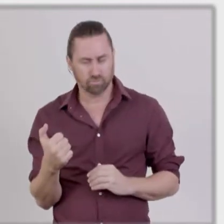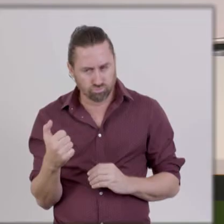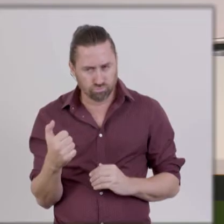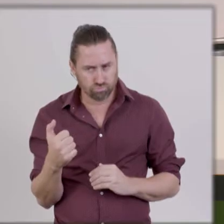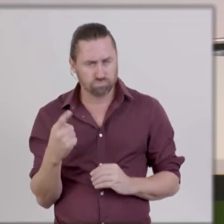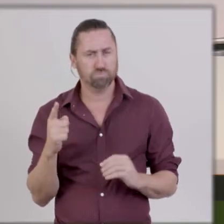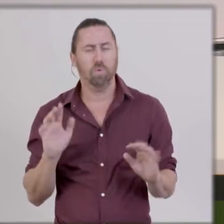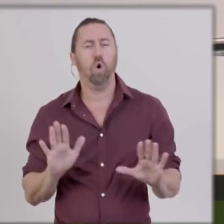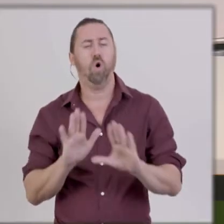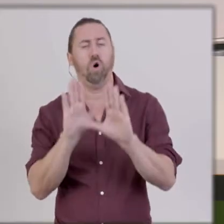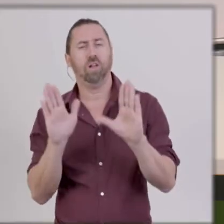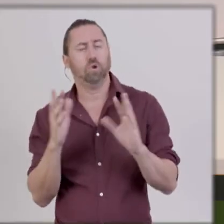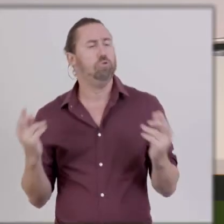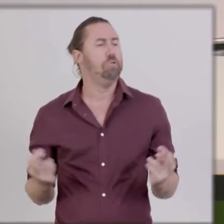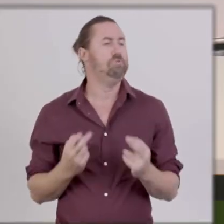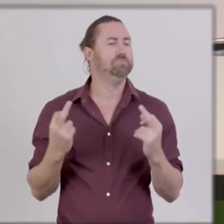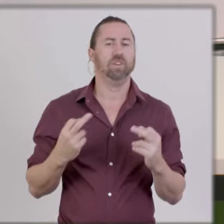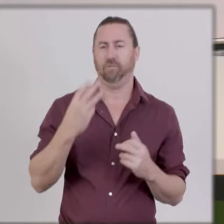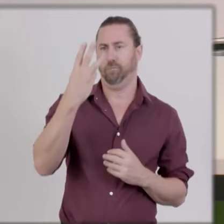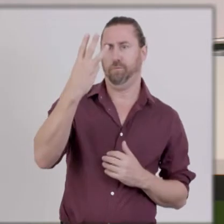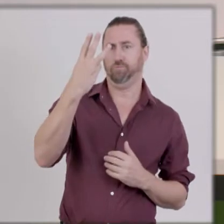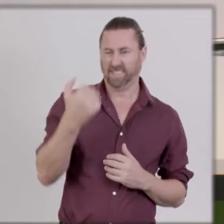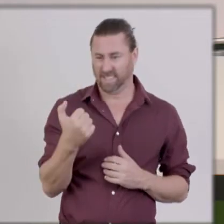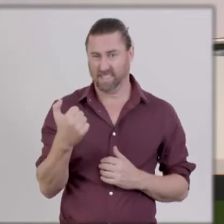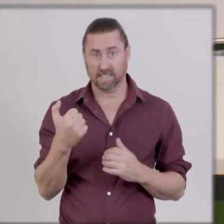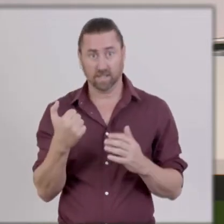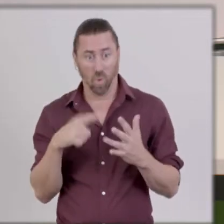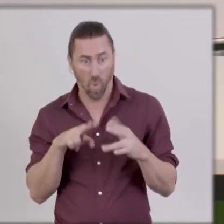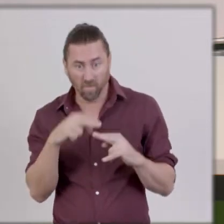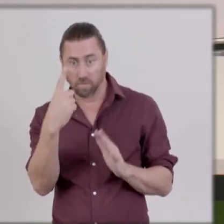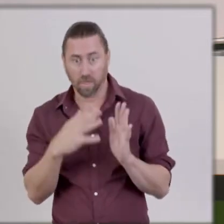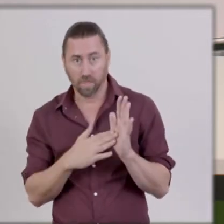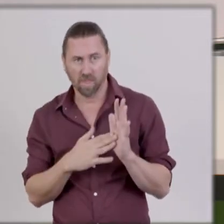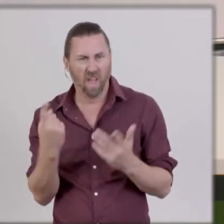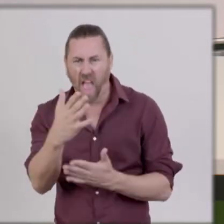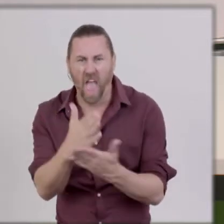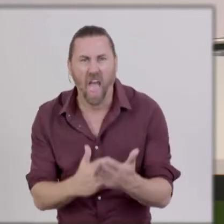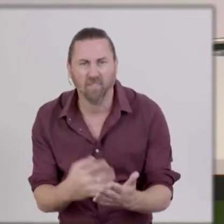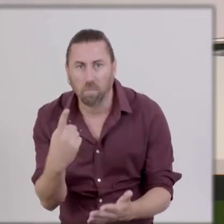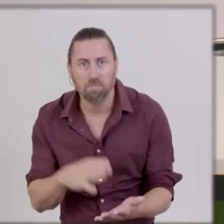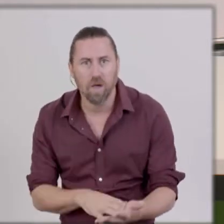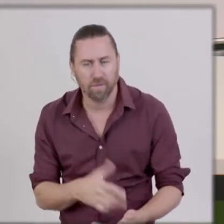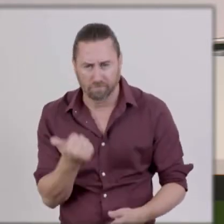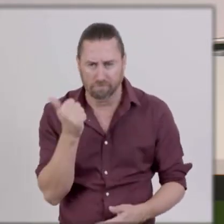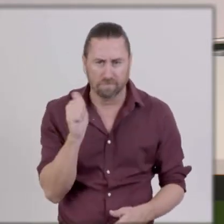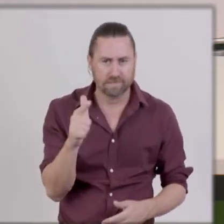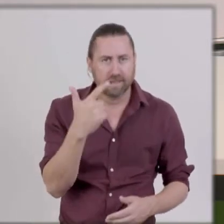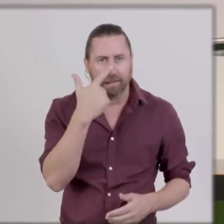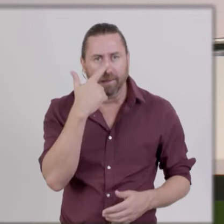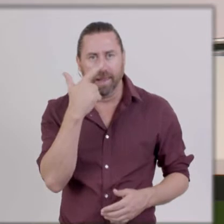She was on holidays for three-sixths of the month. That's half the month. Isn't she lucky?